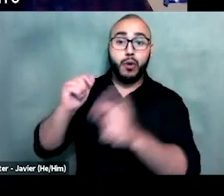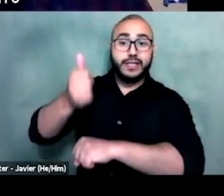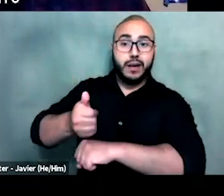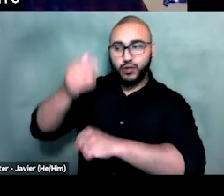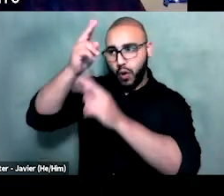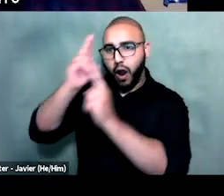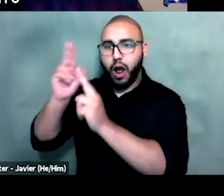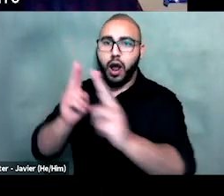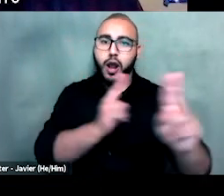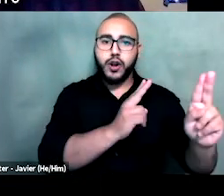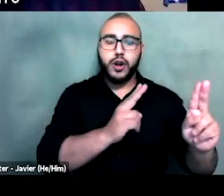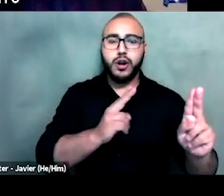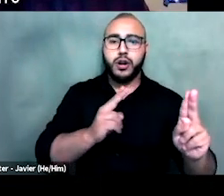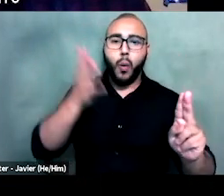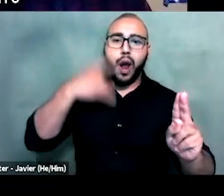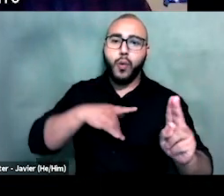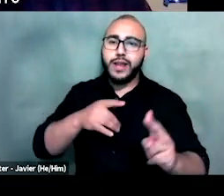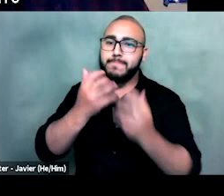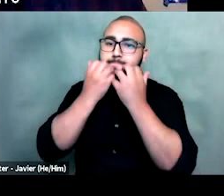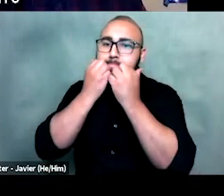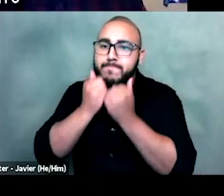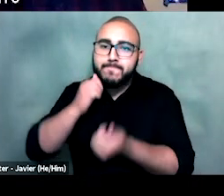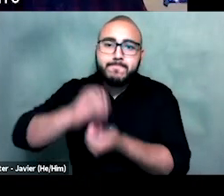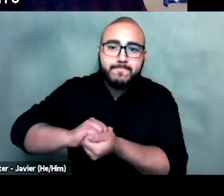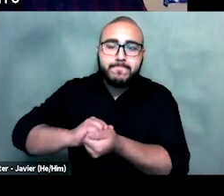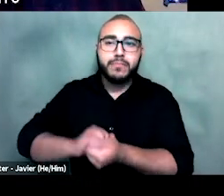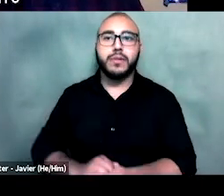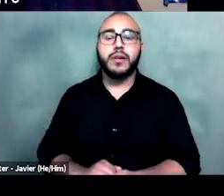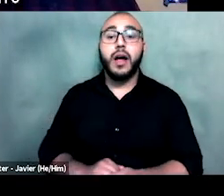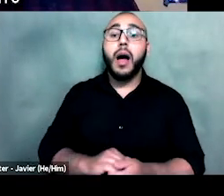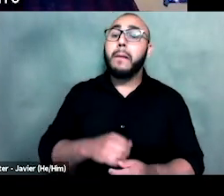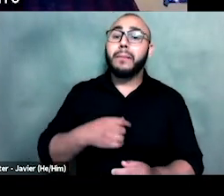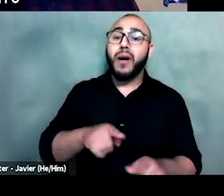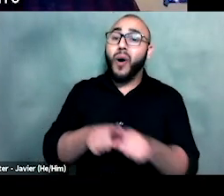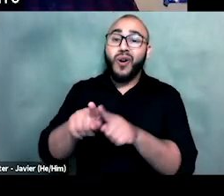plants that we have these sacred covenants for. Same goes for certain animals that we